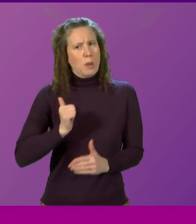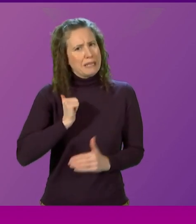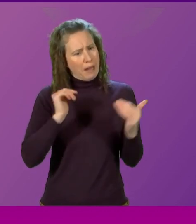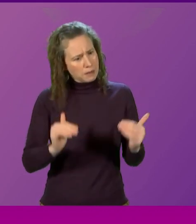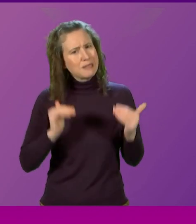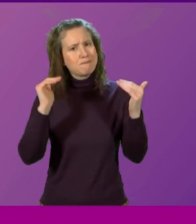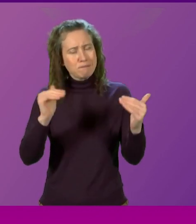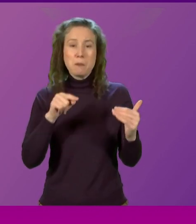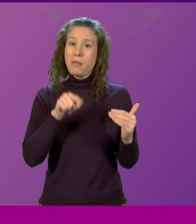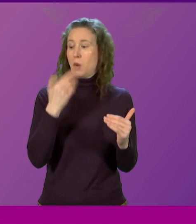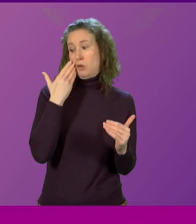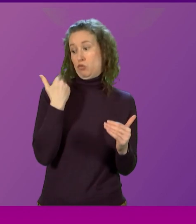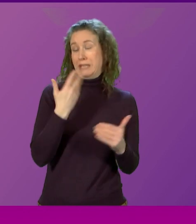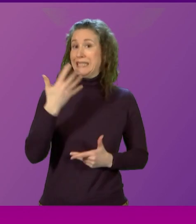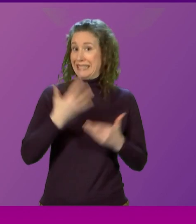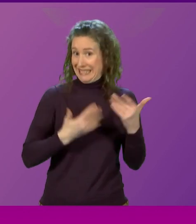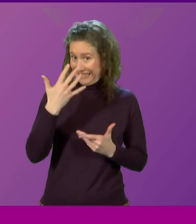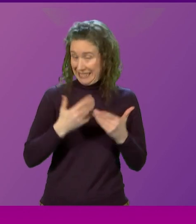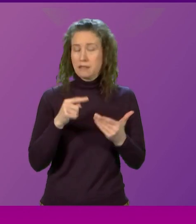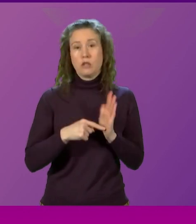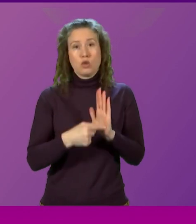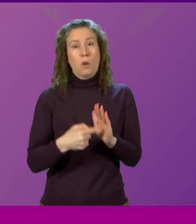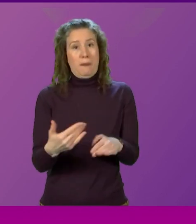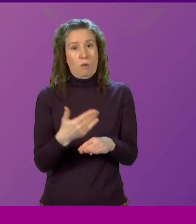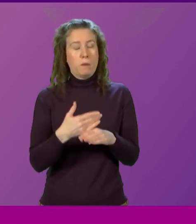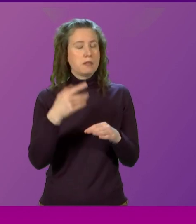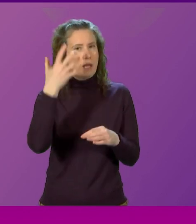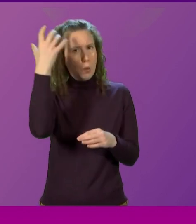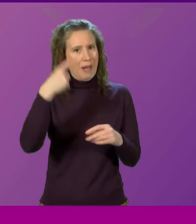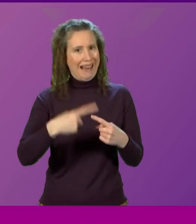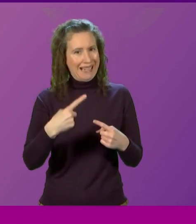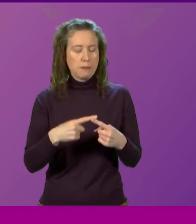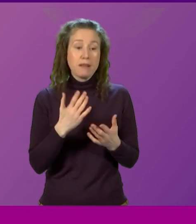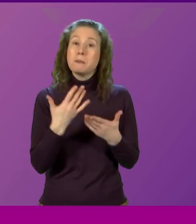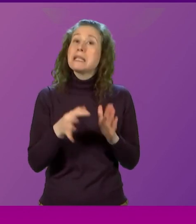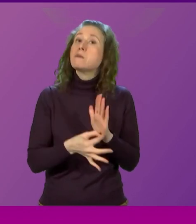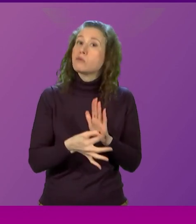That said, the most recent statistics show that performance at the Queen Elizabeth had improved.